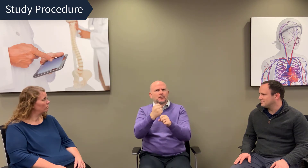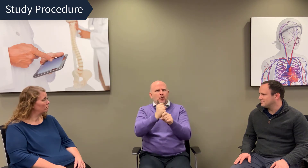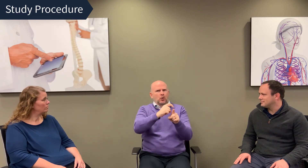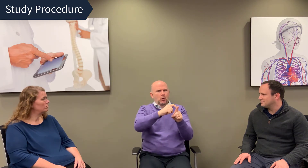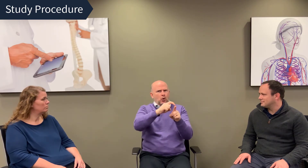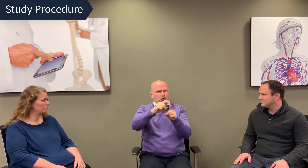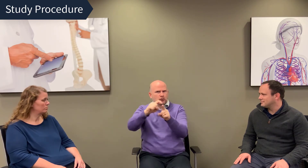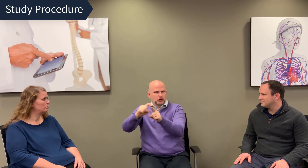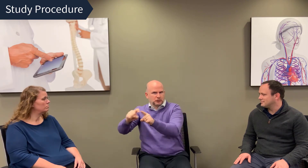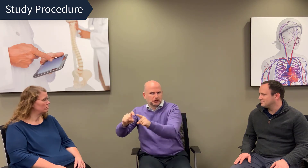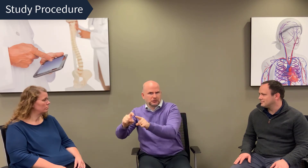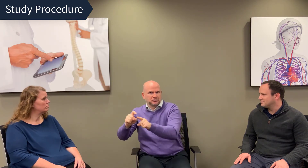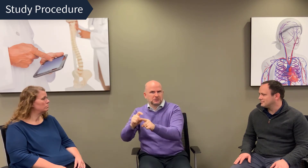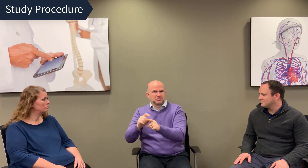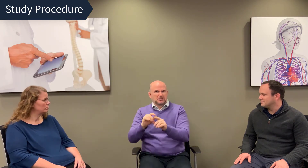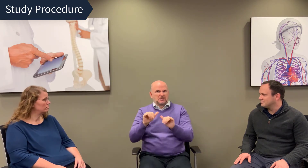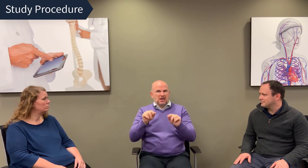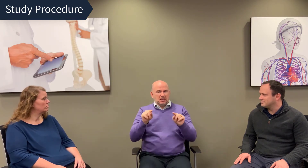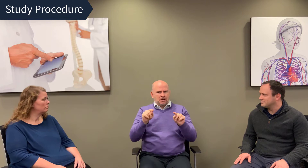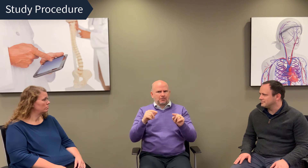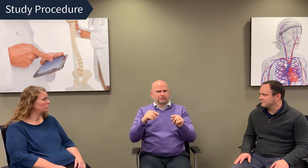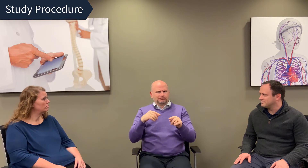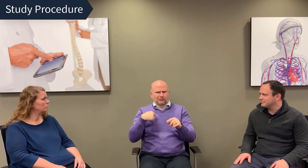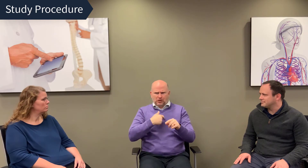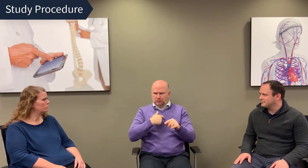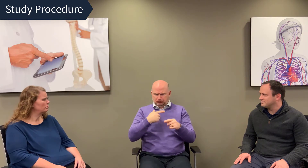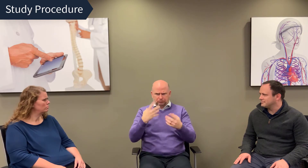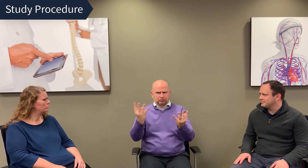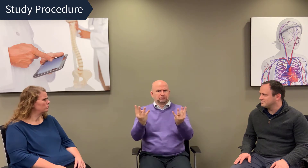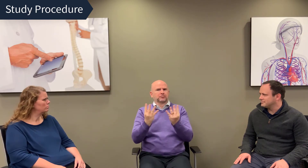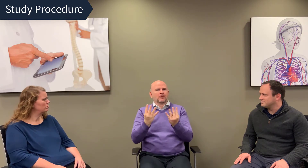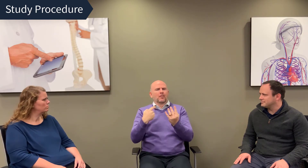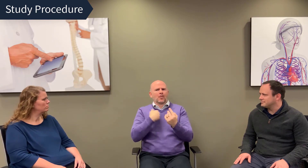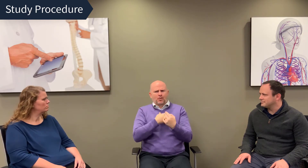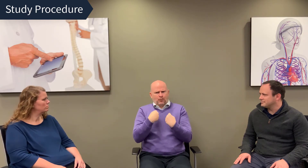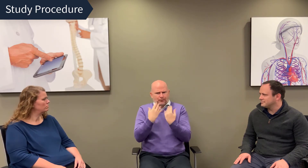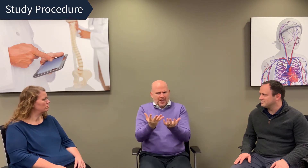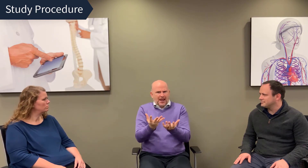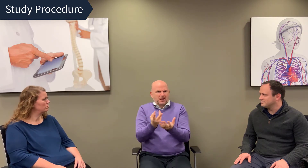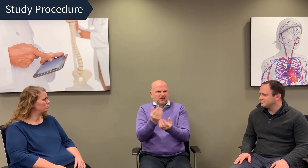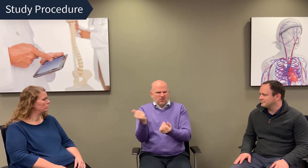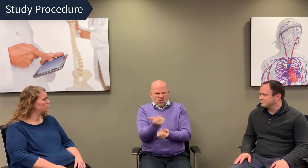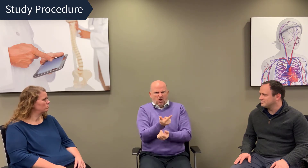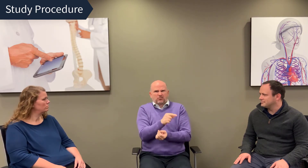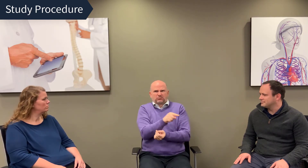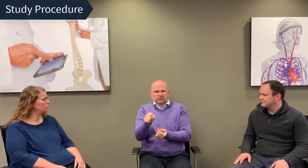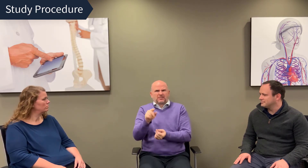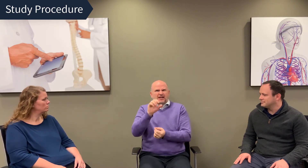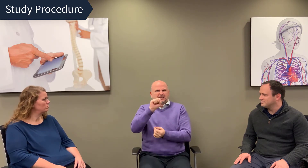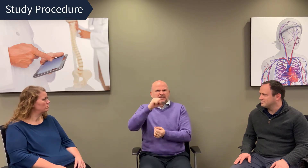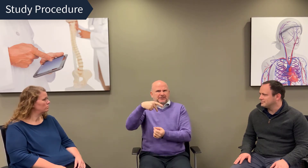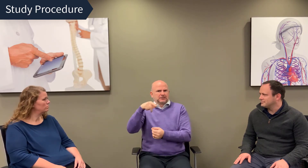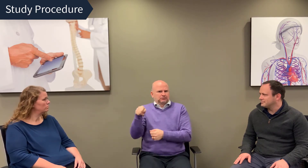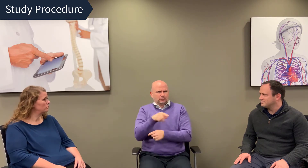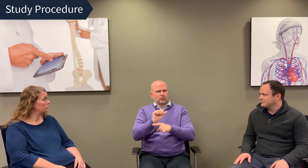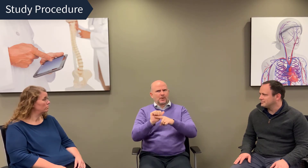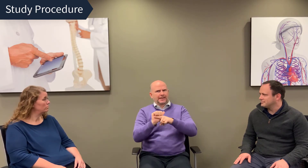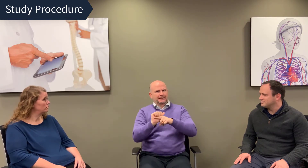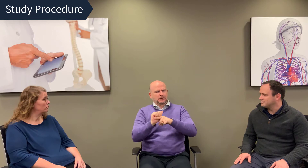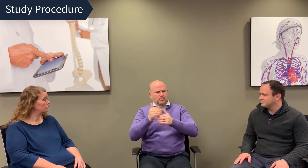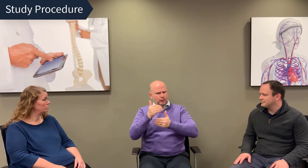relay service. We provided training to all eight of those simulated patients